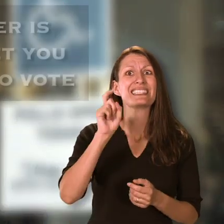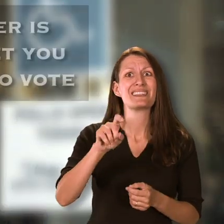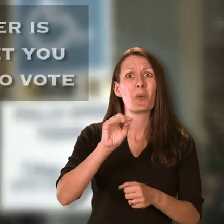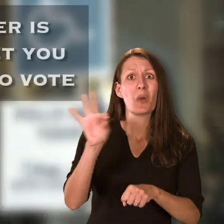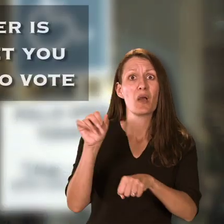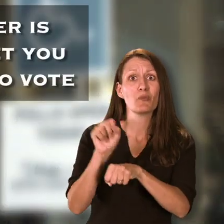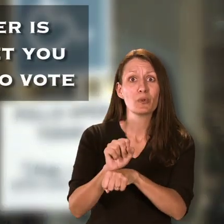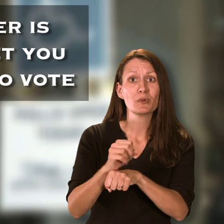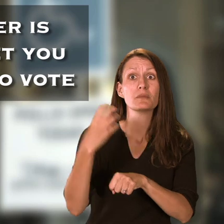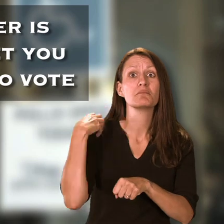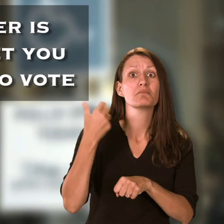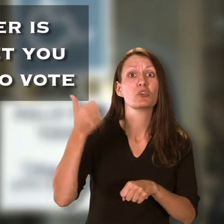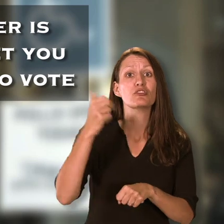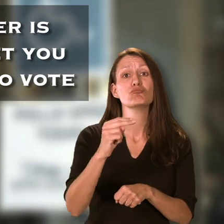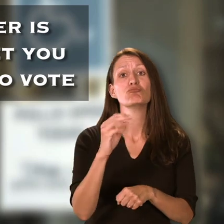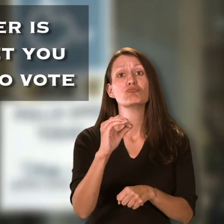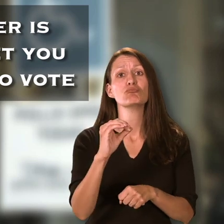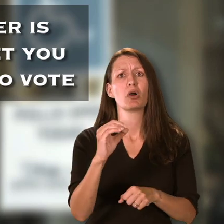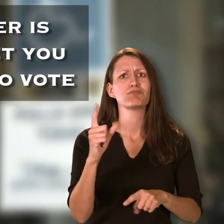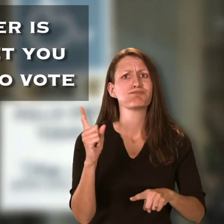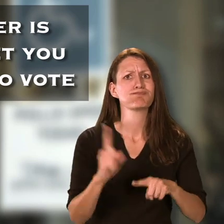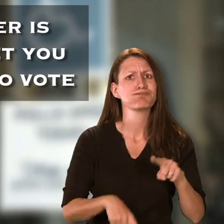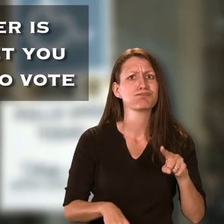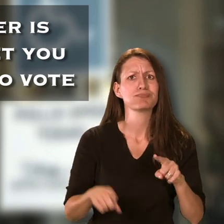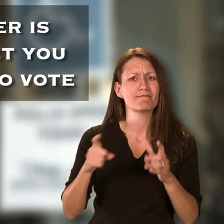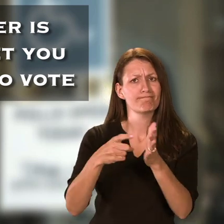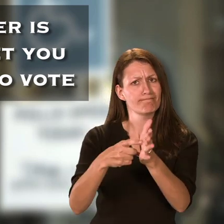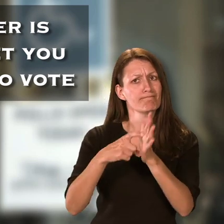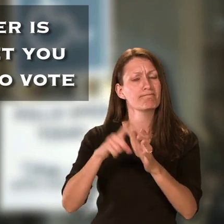Your employer is required to let you take time off to vote,